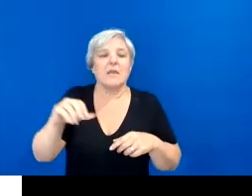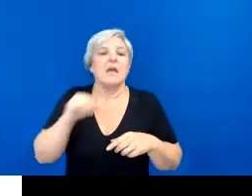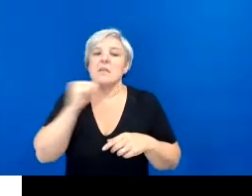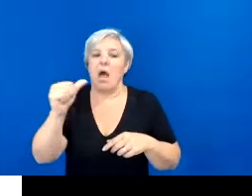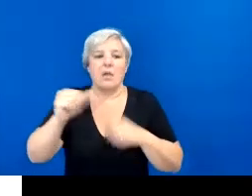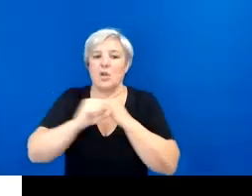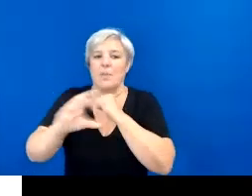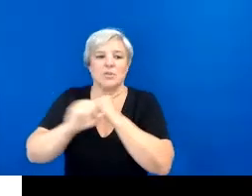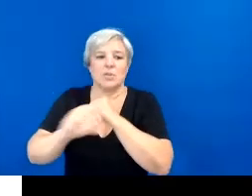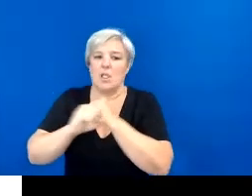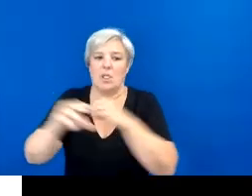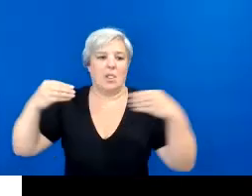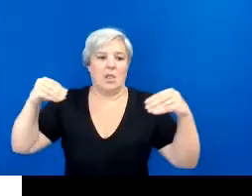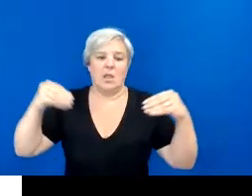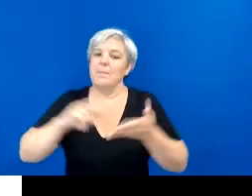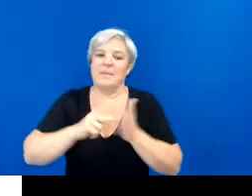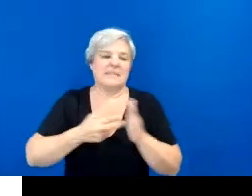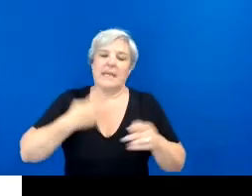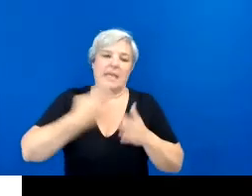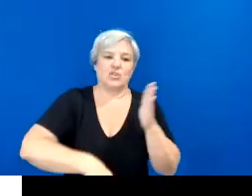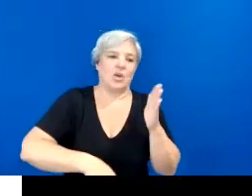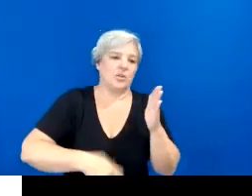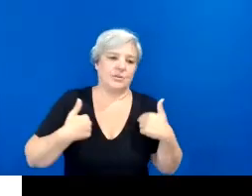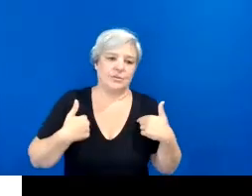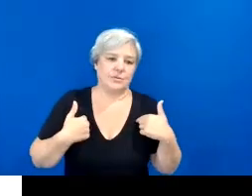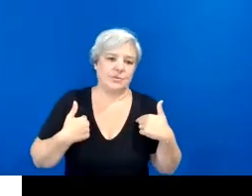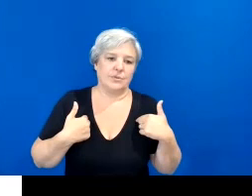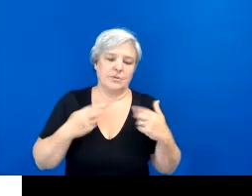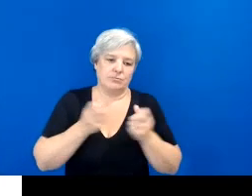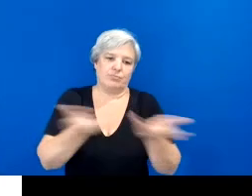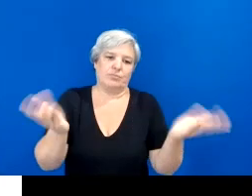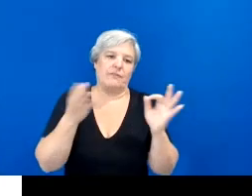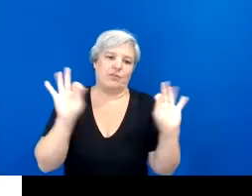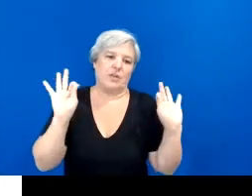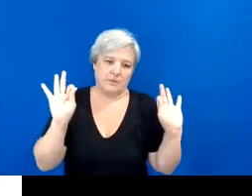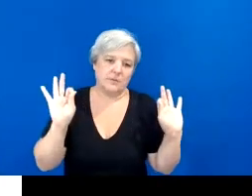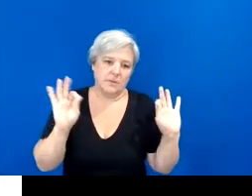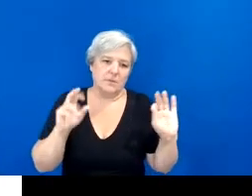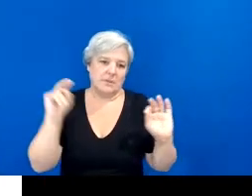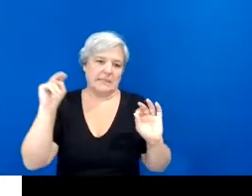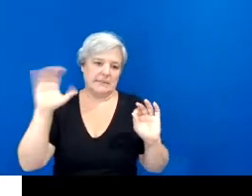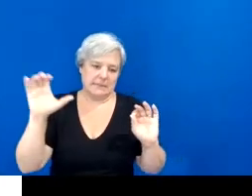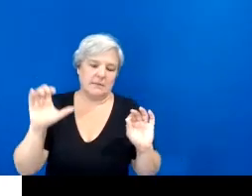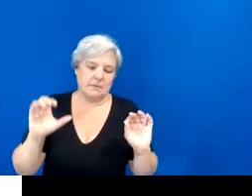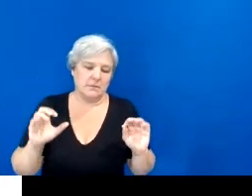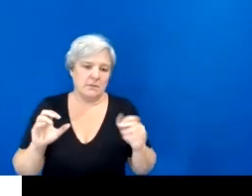So that means that you can't charge for the material other than just basic printing, shipping costs, that kind of thing.